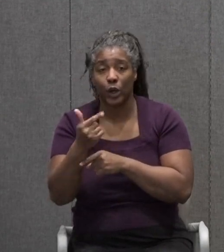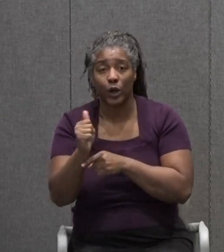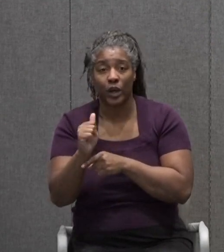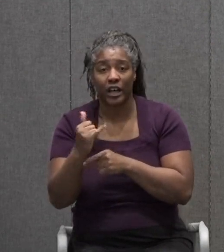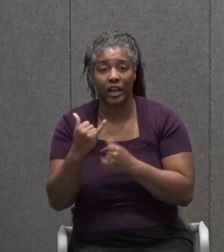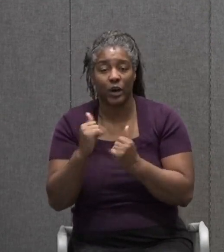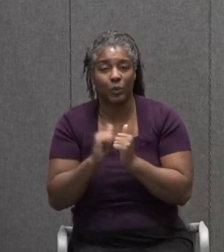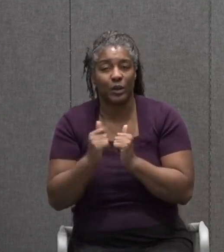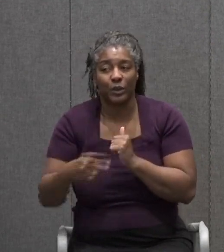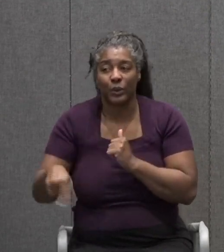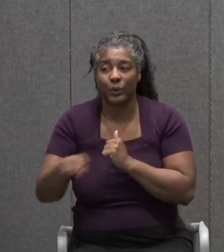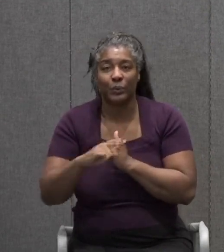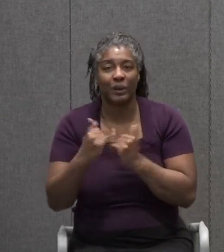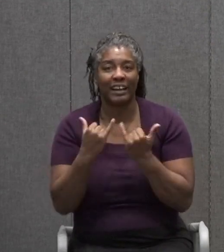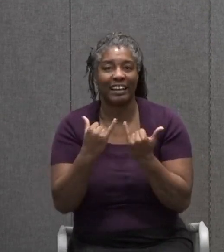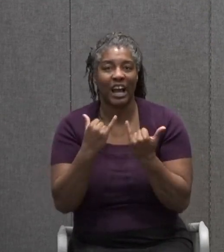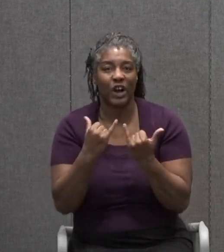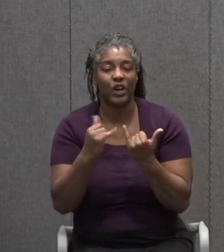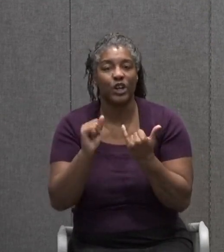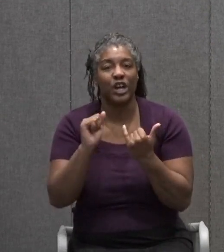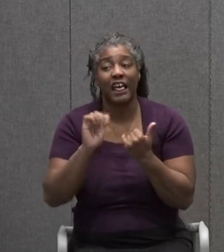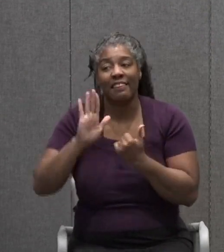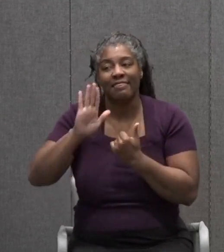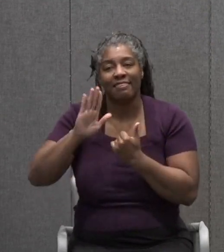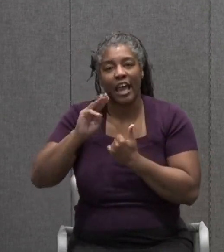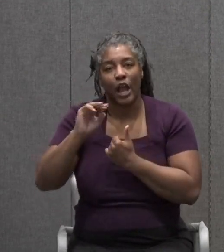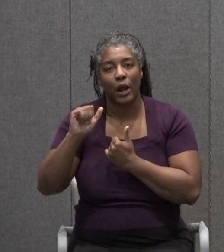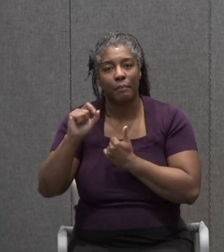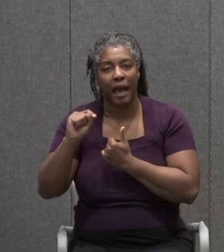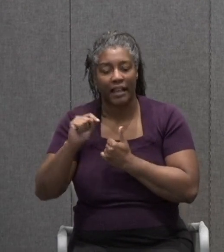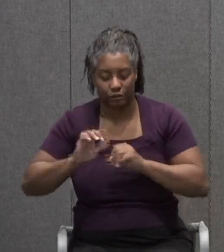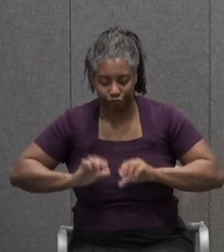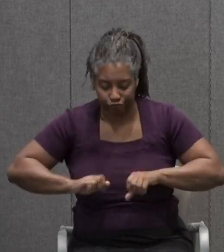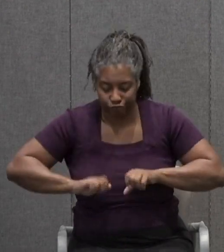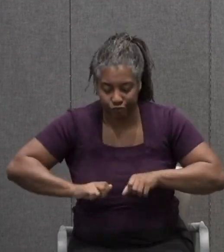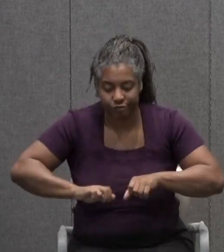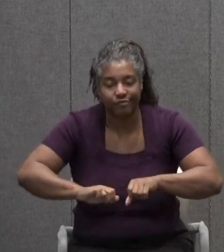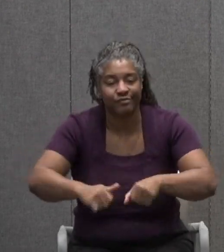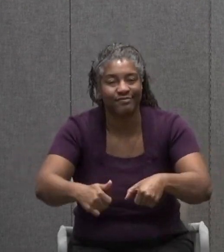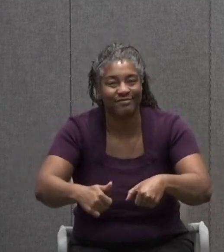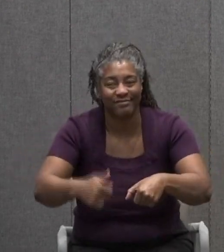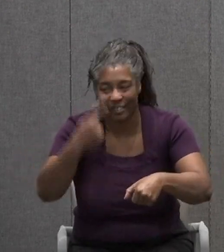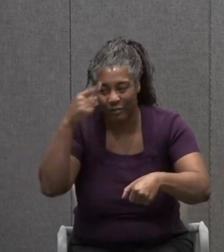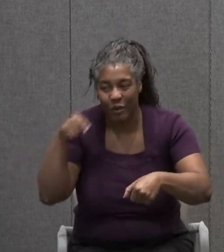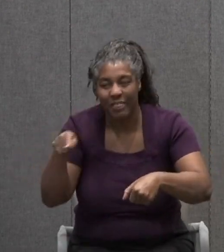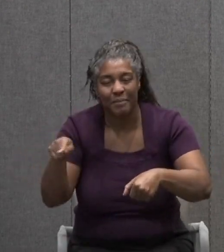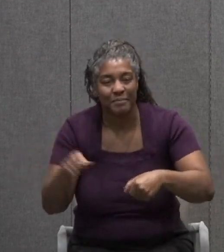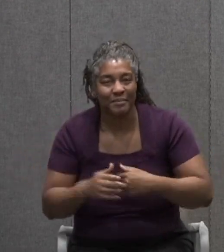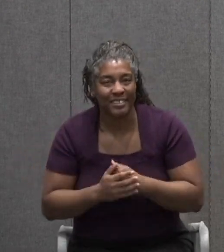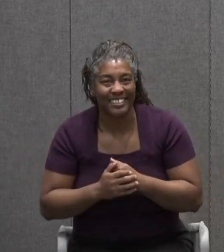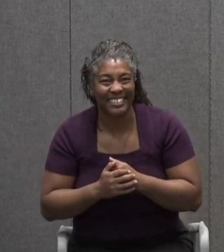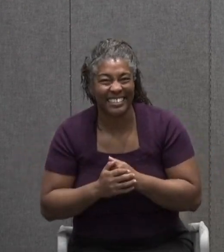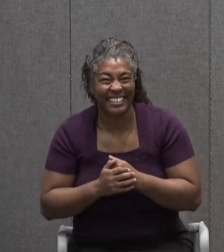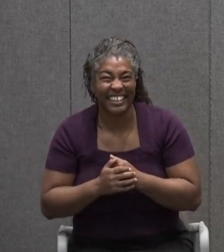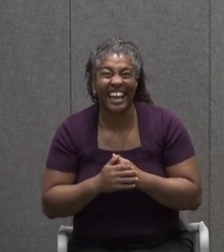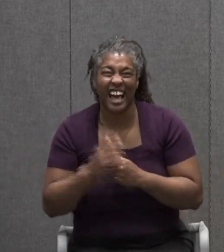You know, I always notice when somebody else rolls my mat for me, they do it so much nicer than when I do it for myself.